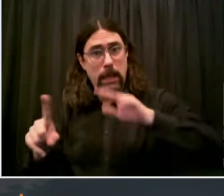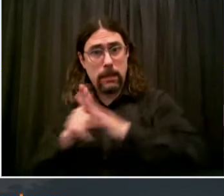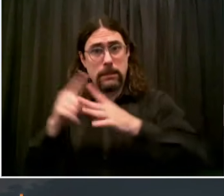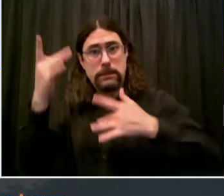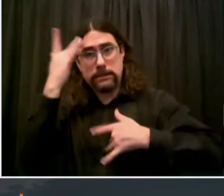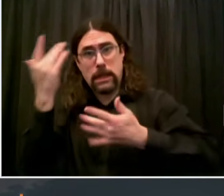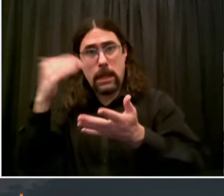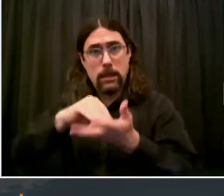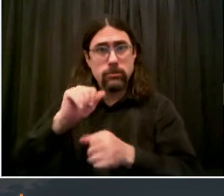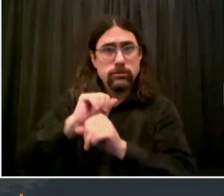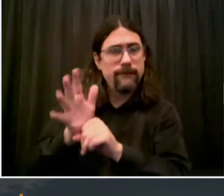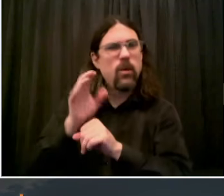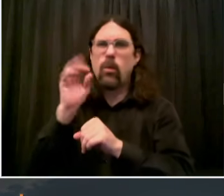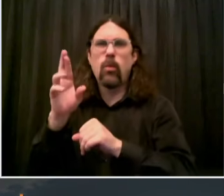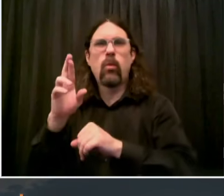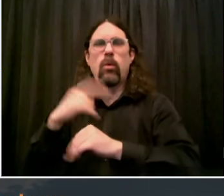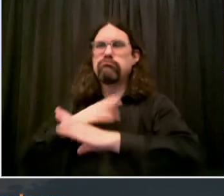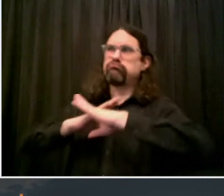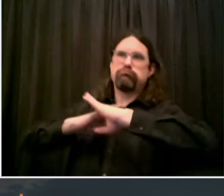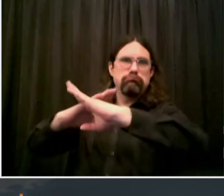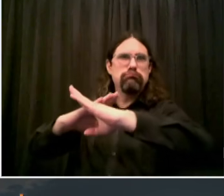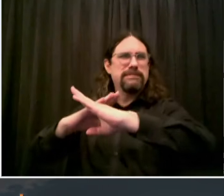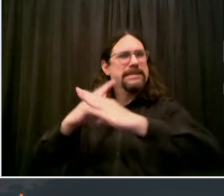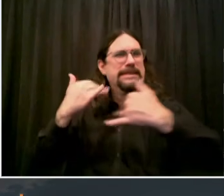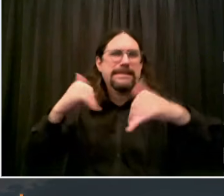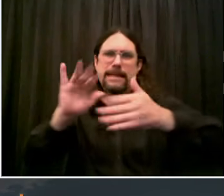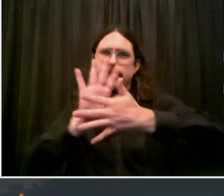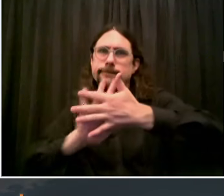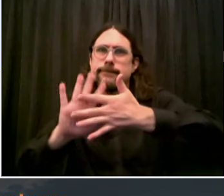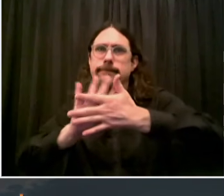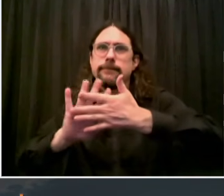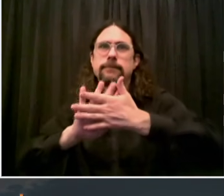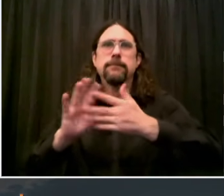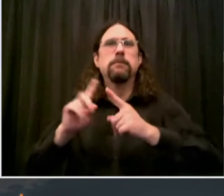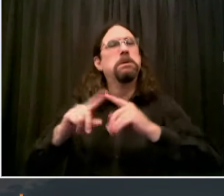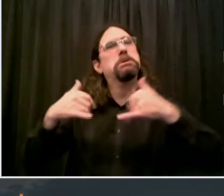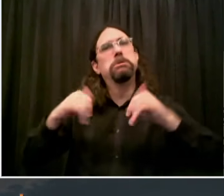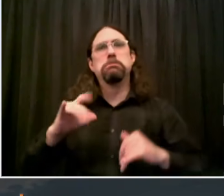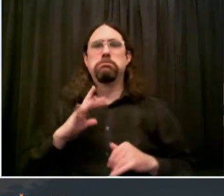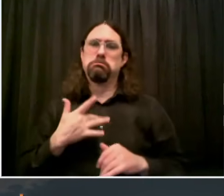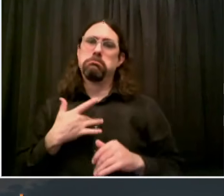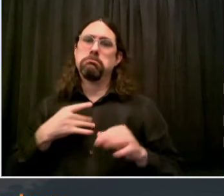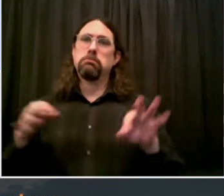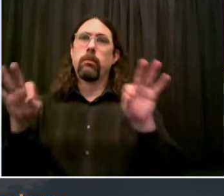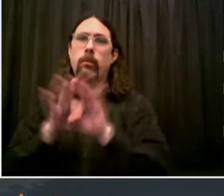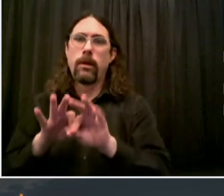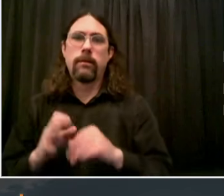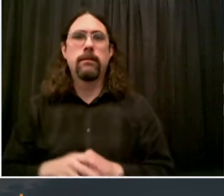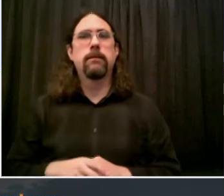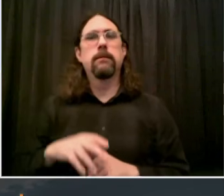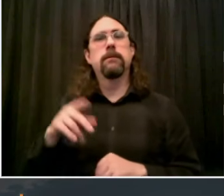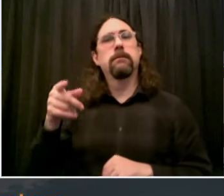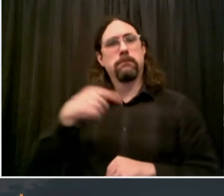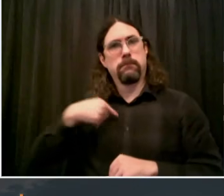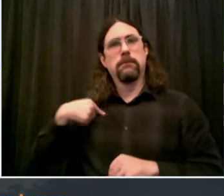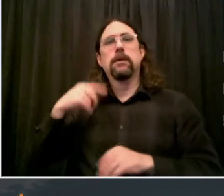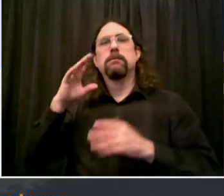NEVER BE AFFECTED BY THE DISEASE, BUT IT DOES SHOW